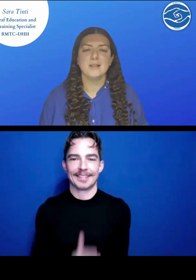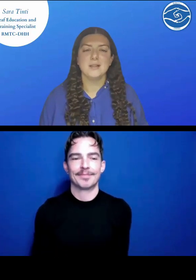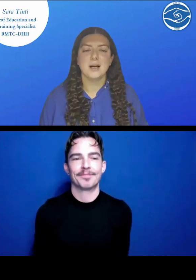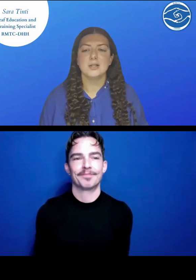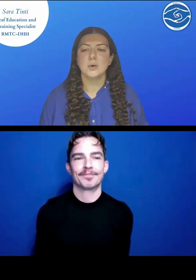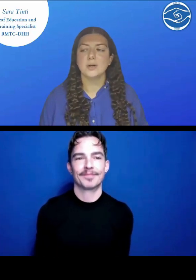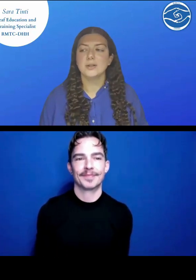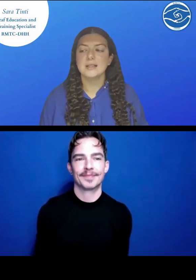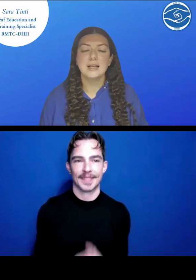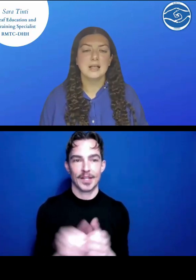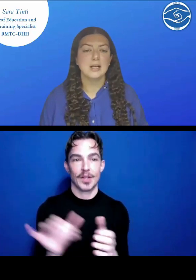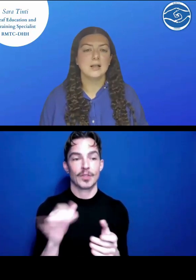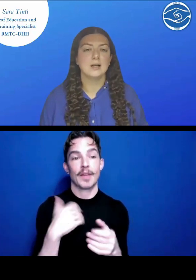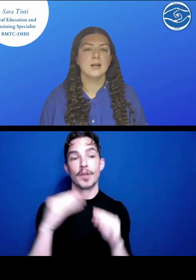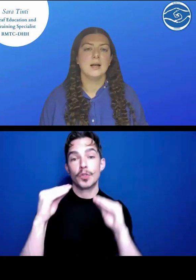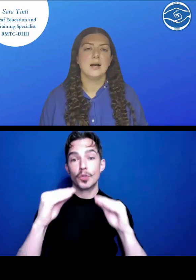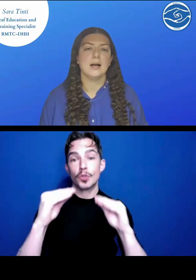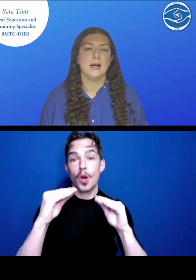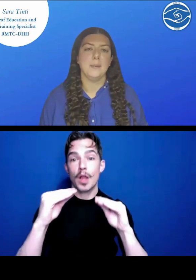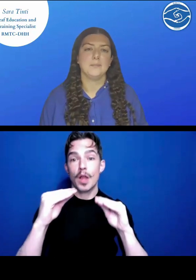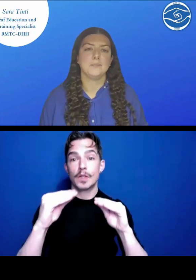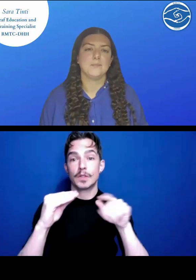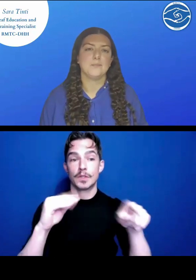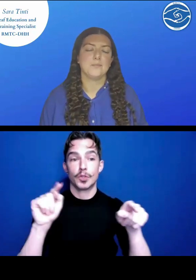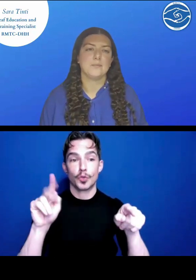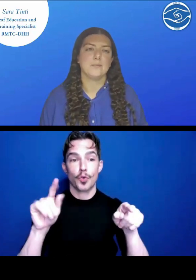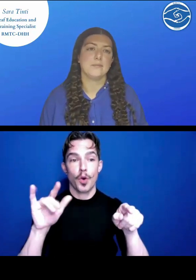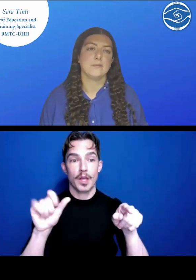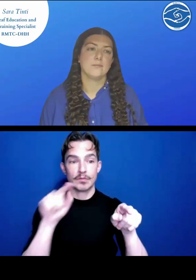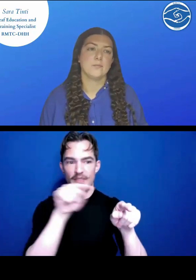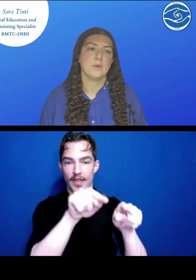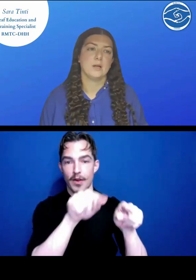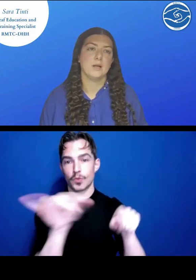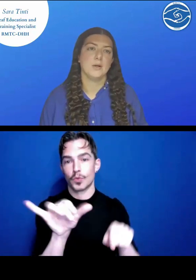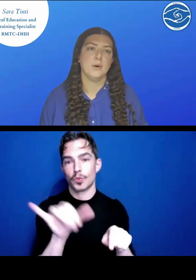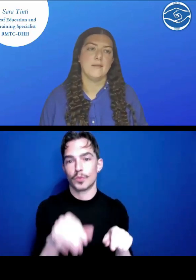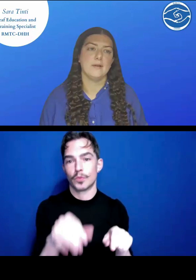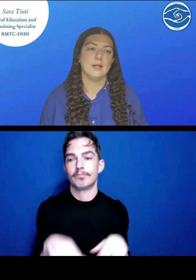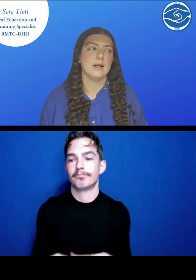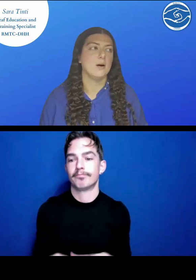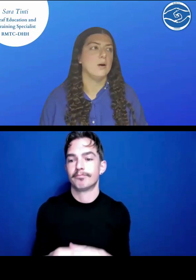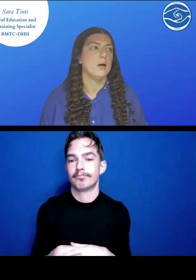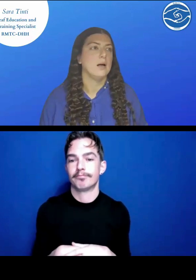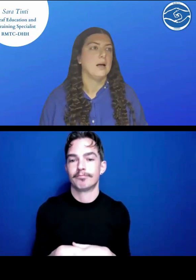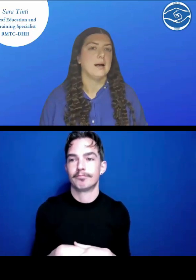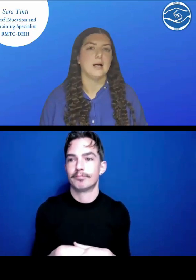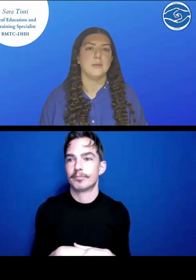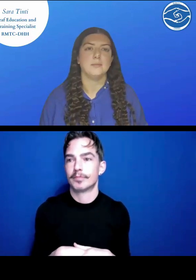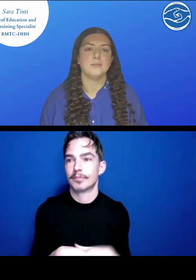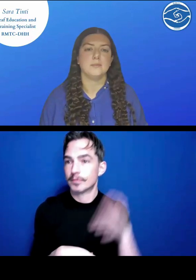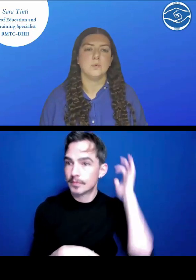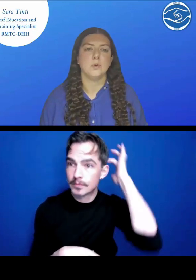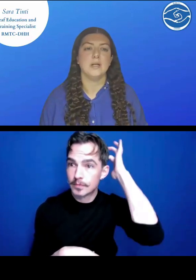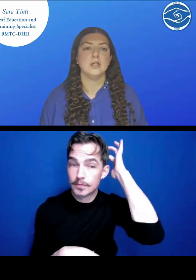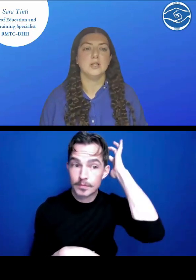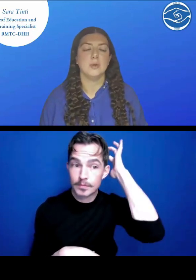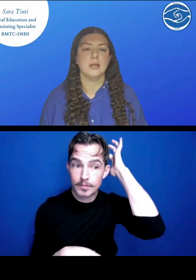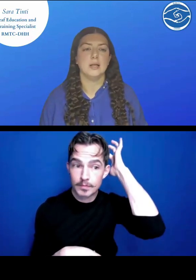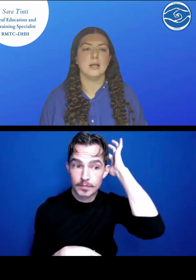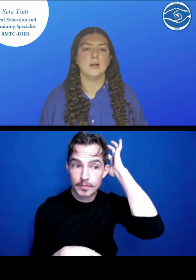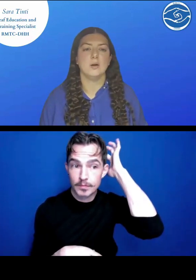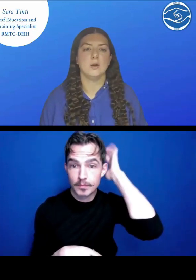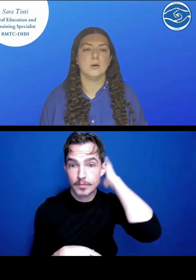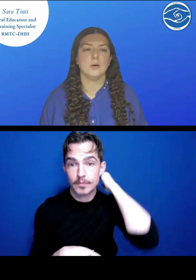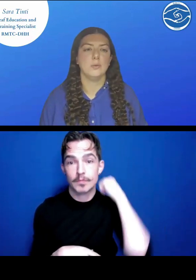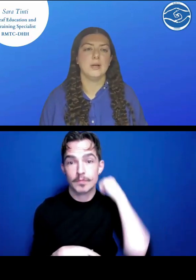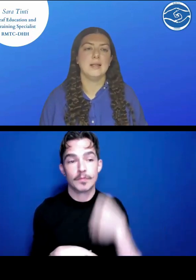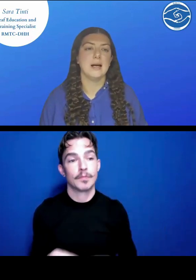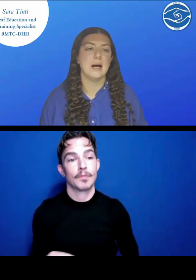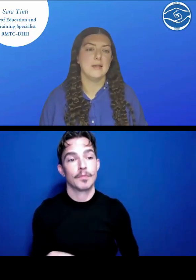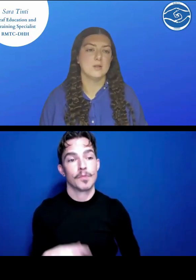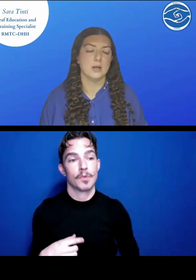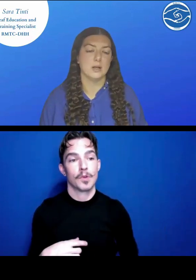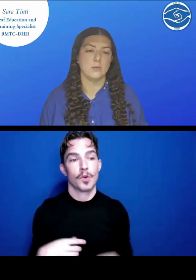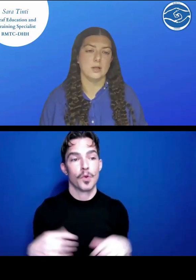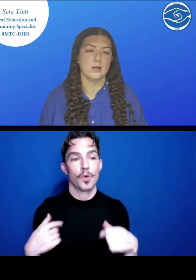we've also got tutorials in here. What we have in here now. We'll be doing not this one.